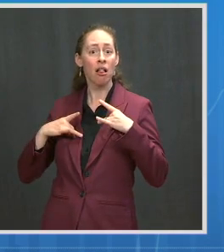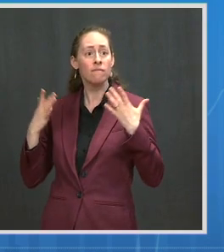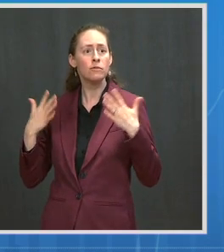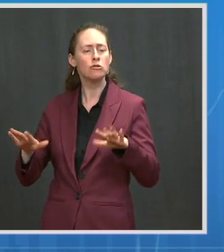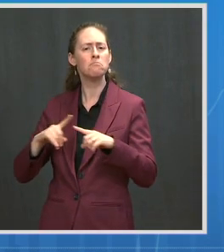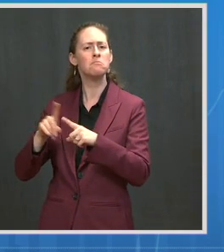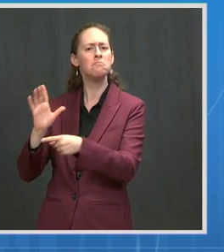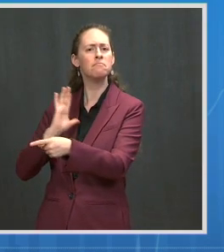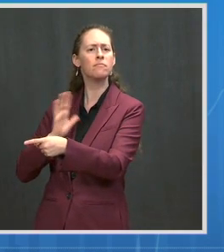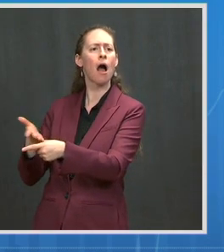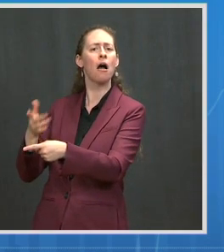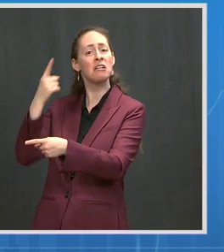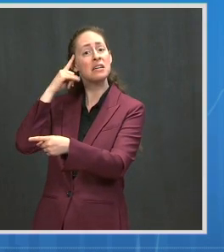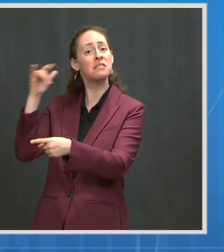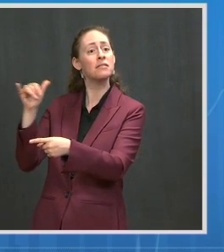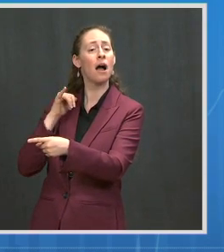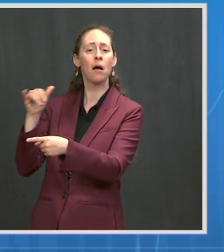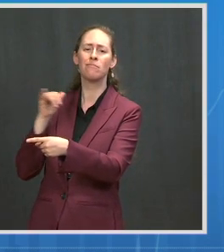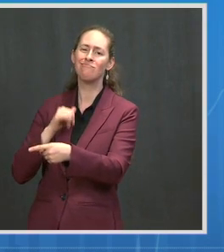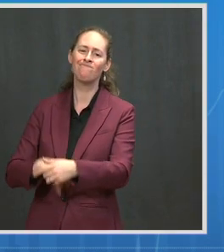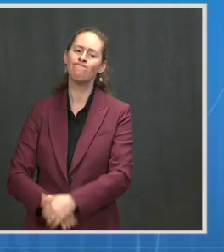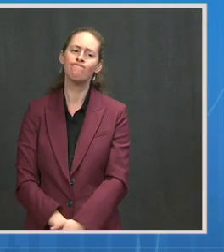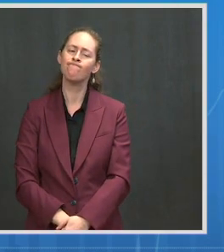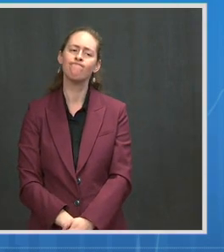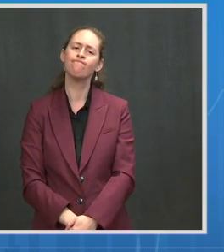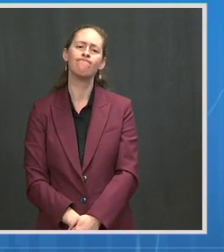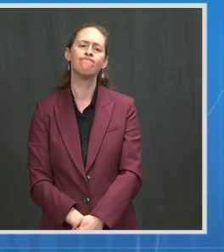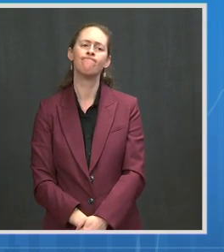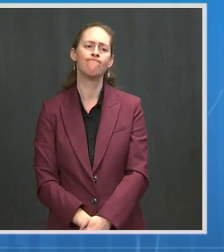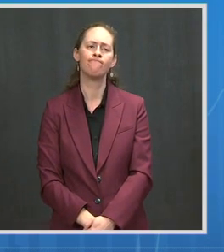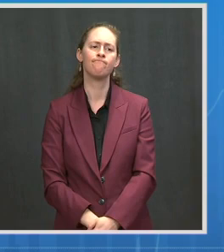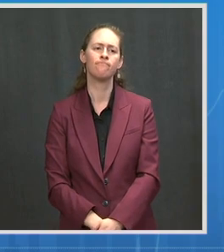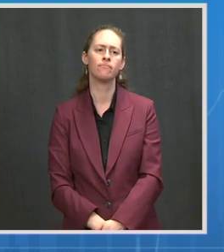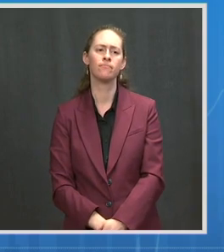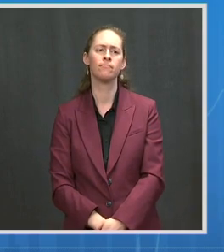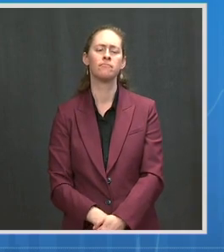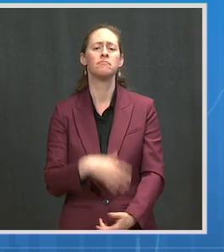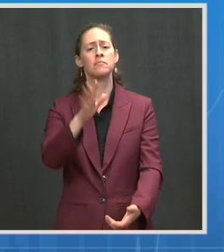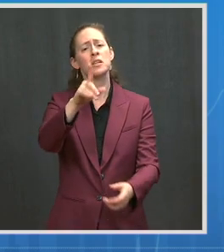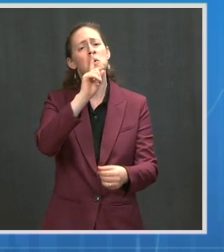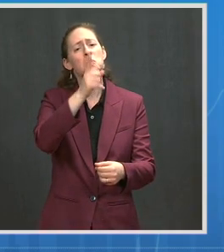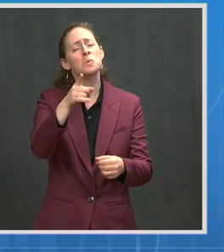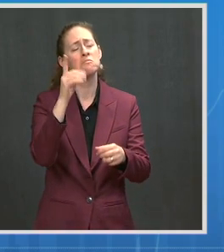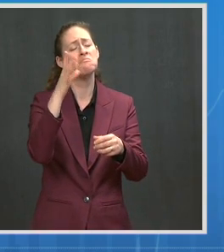while cases and hospitalizations and deaths are down, COVID patients now tend to be younger.